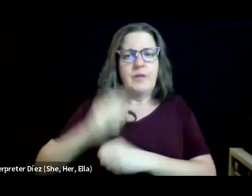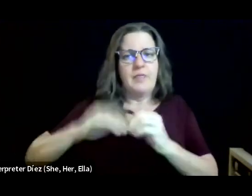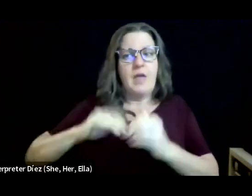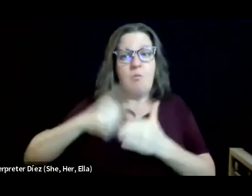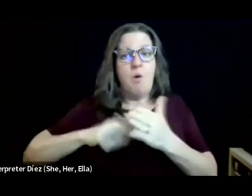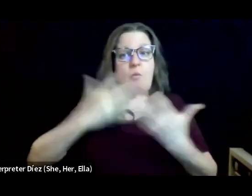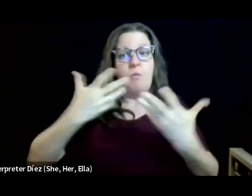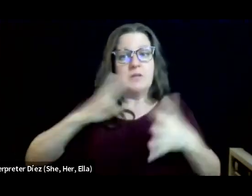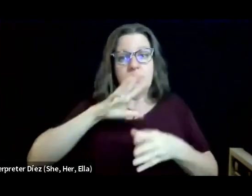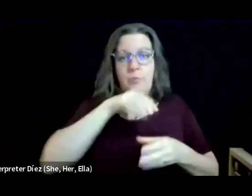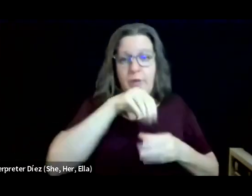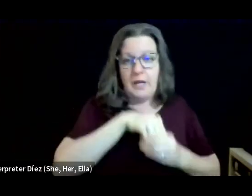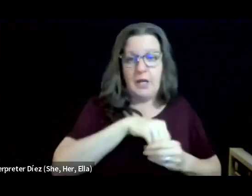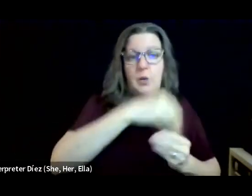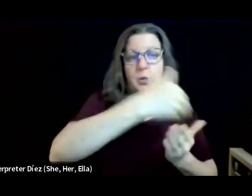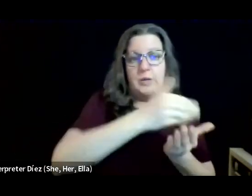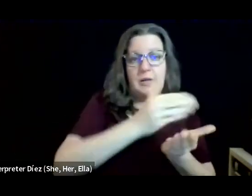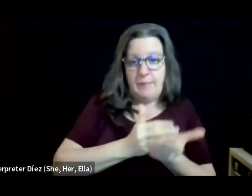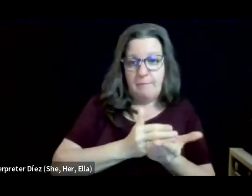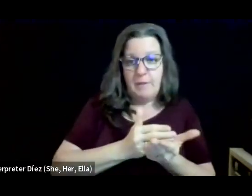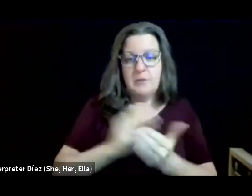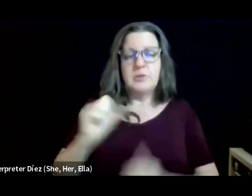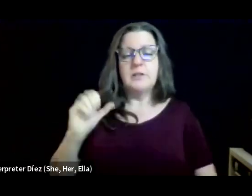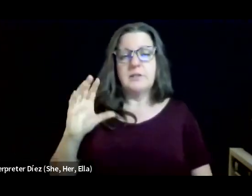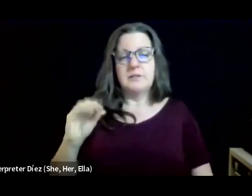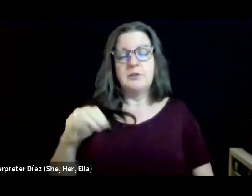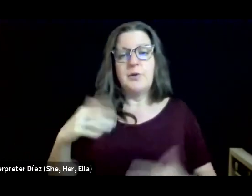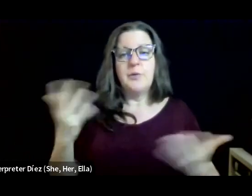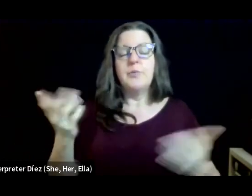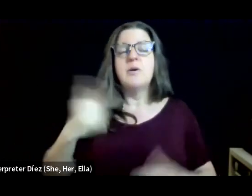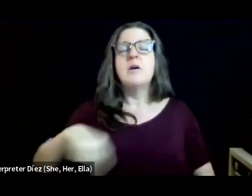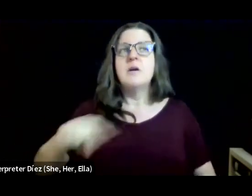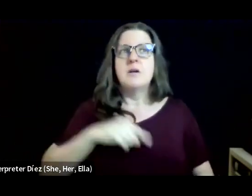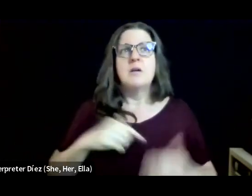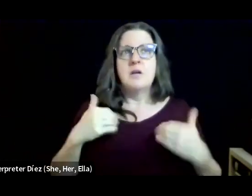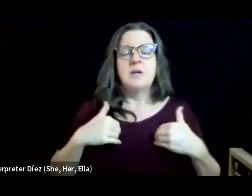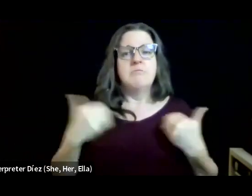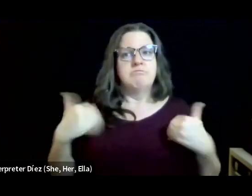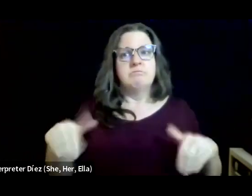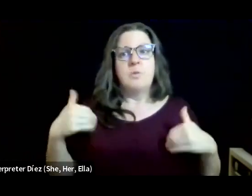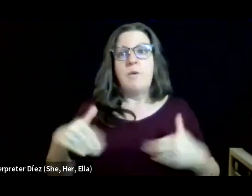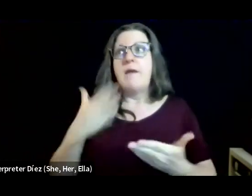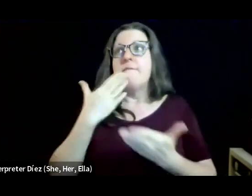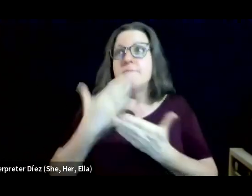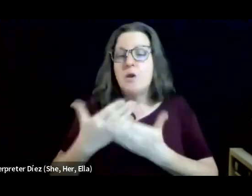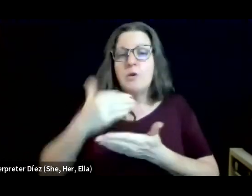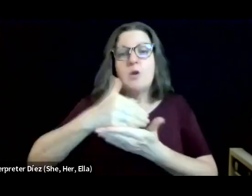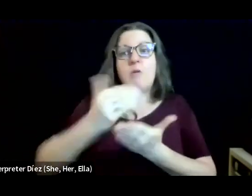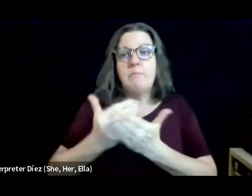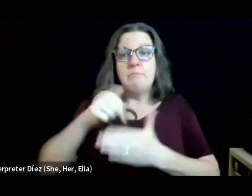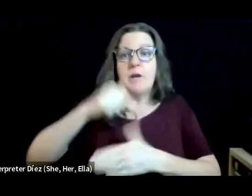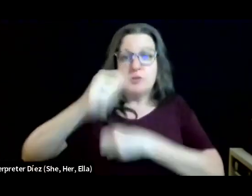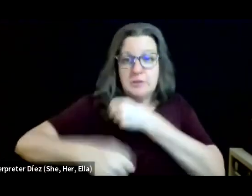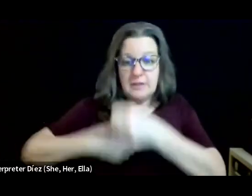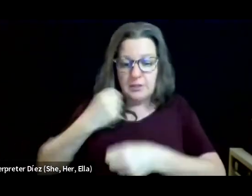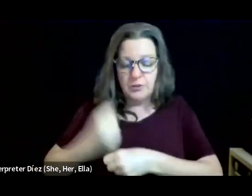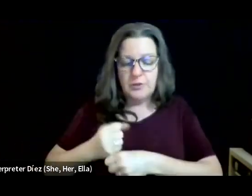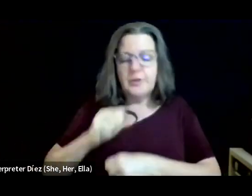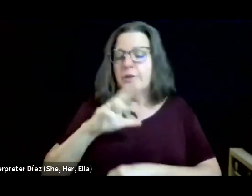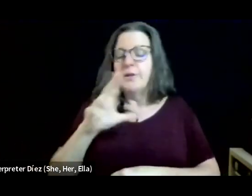Um, so just, we had a very, very, very good budget this year. But, um, you know, bear in mind